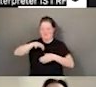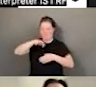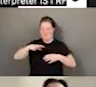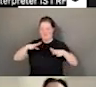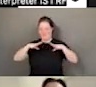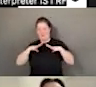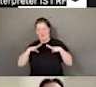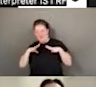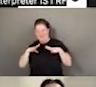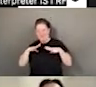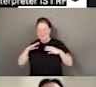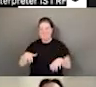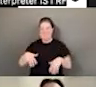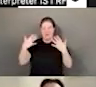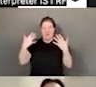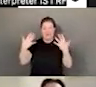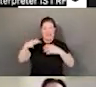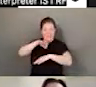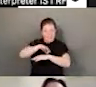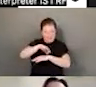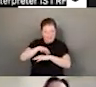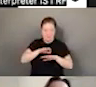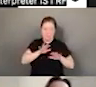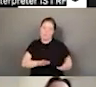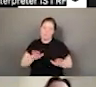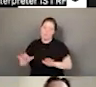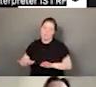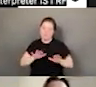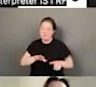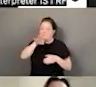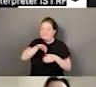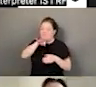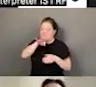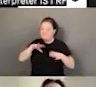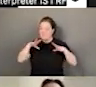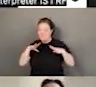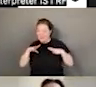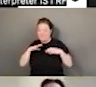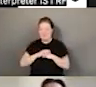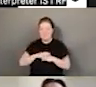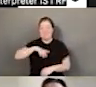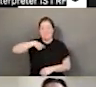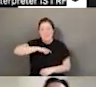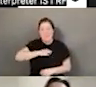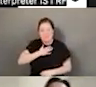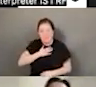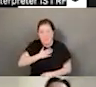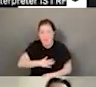break and we are longing to meet with people. But we also find it fantastic that we get